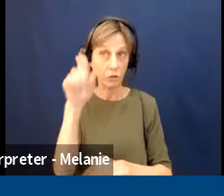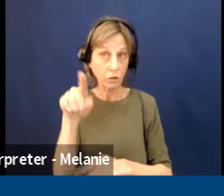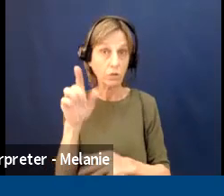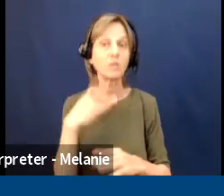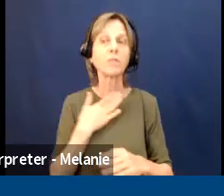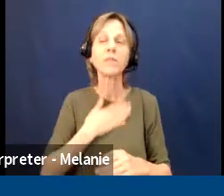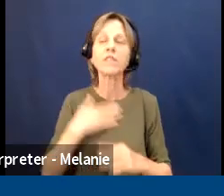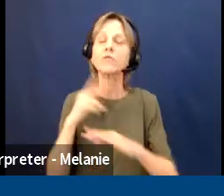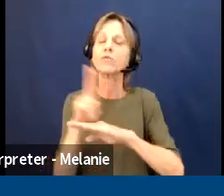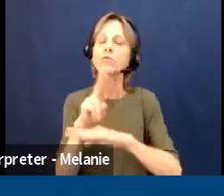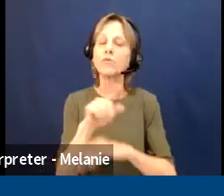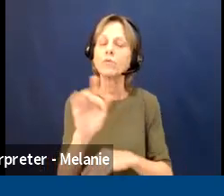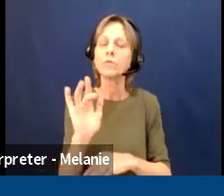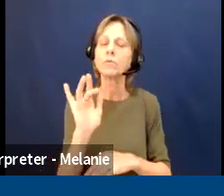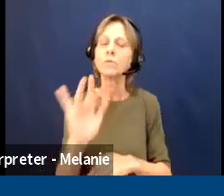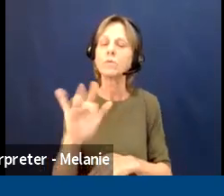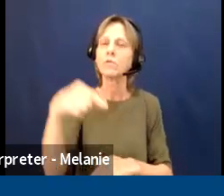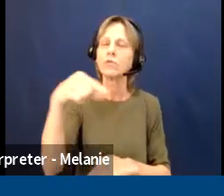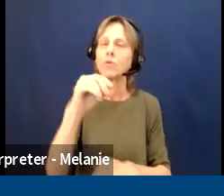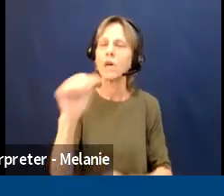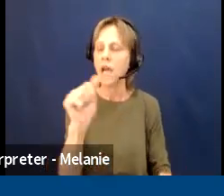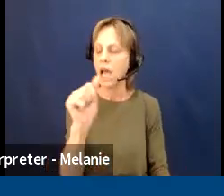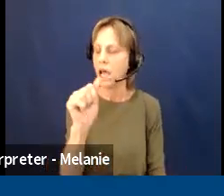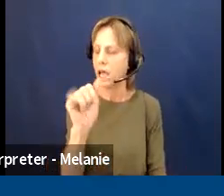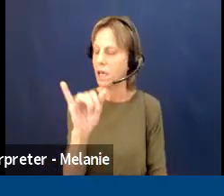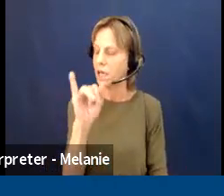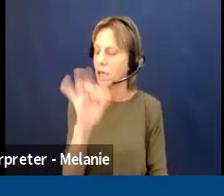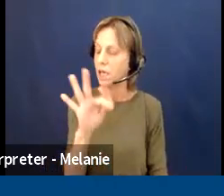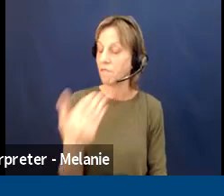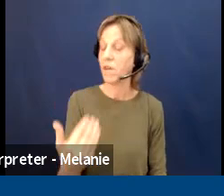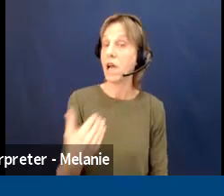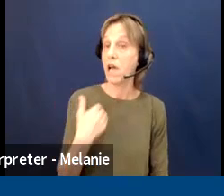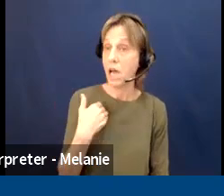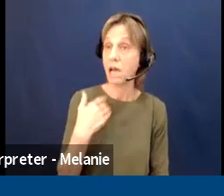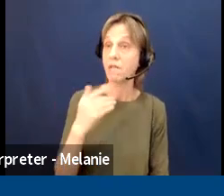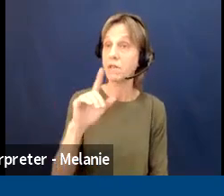button there and if you do have a question please type the question and and submit it